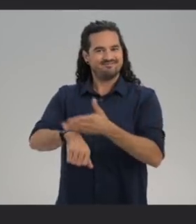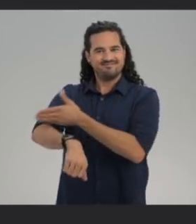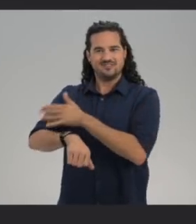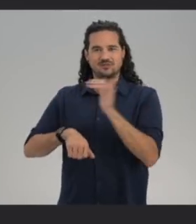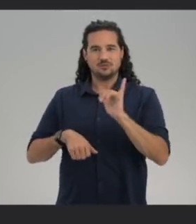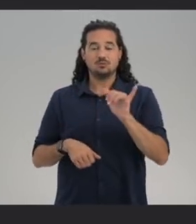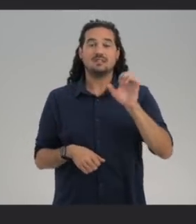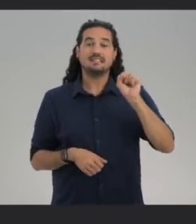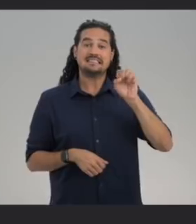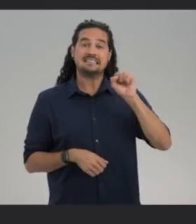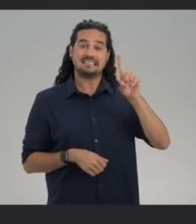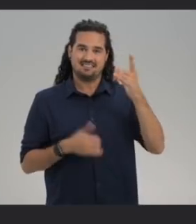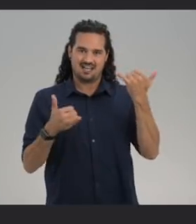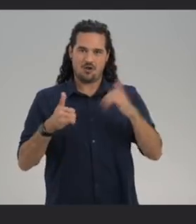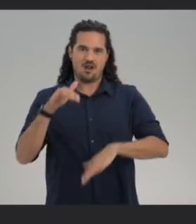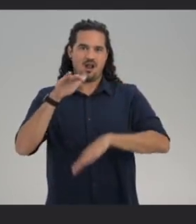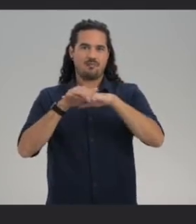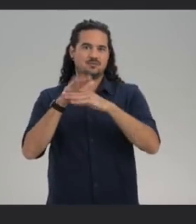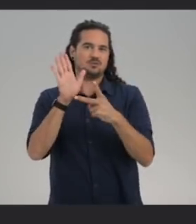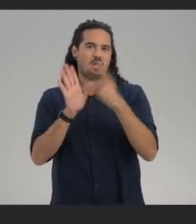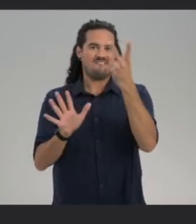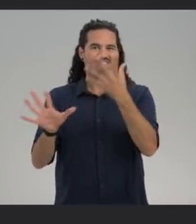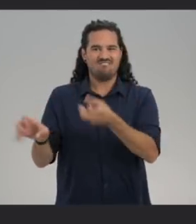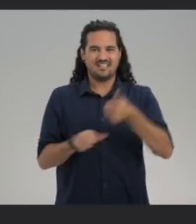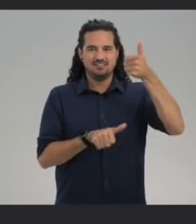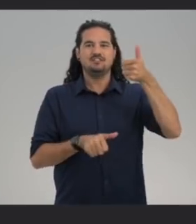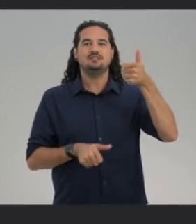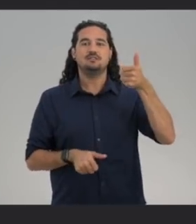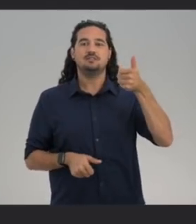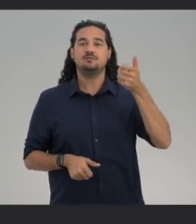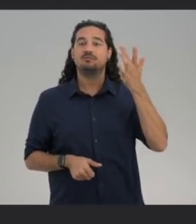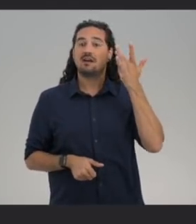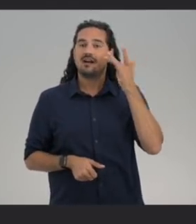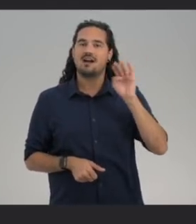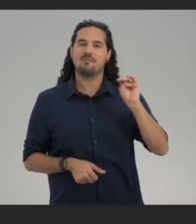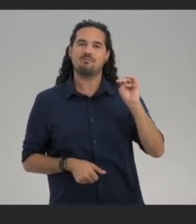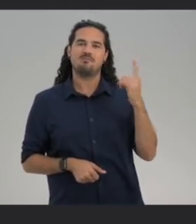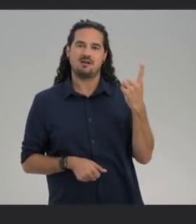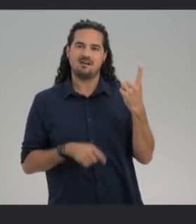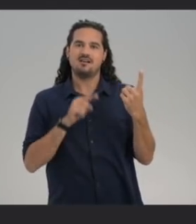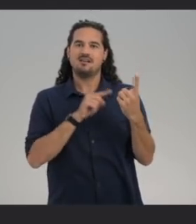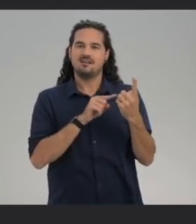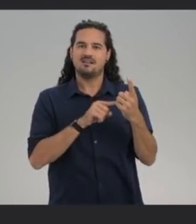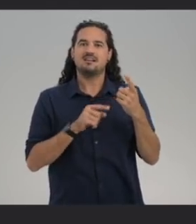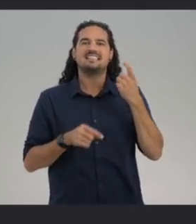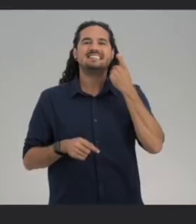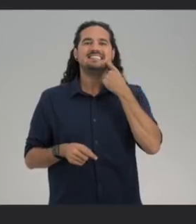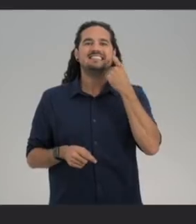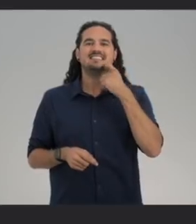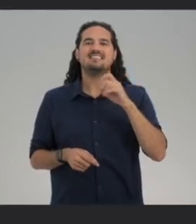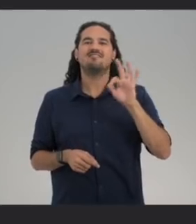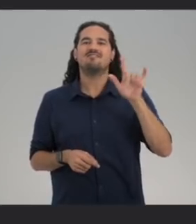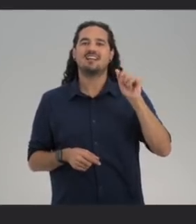with SSDs that are up to two times faster, thanks to the M1 storage controller and latest flash technology.